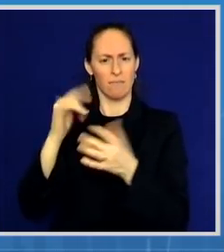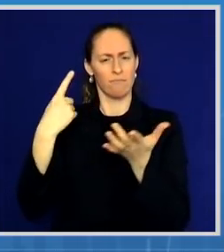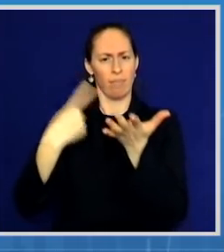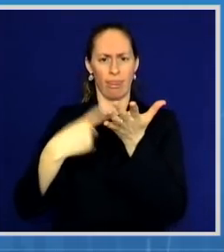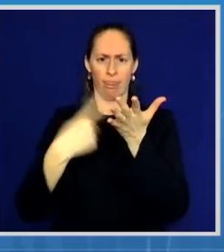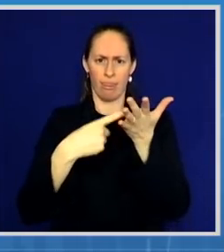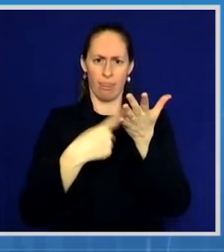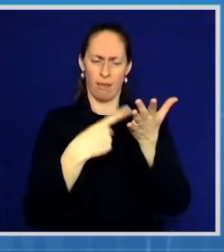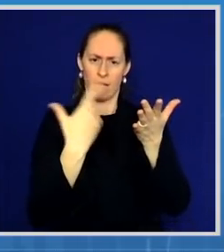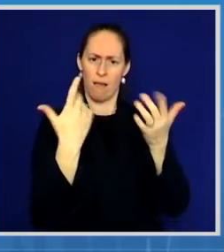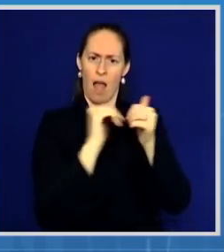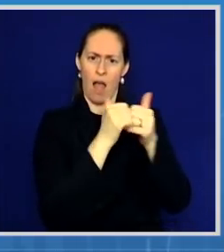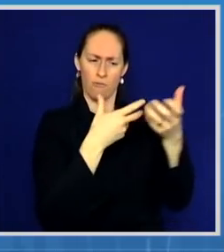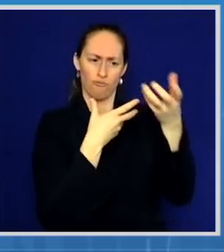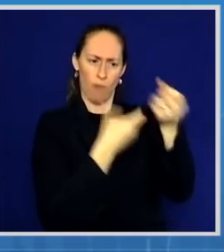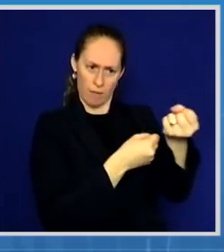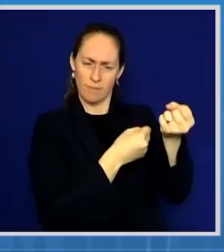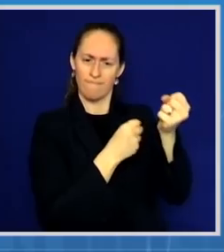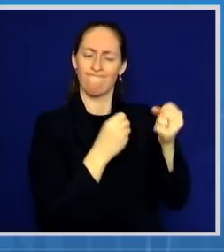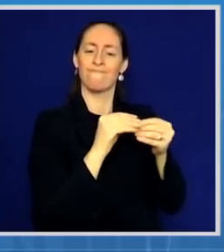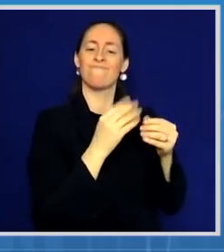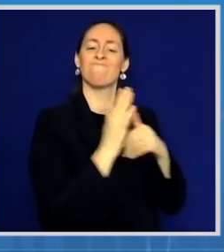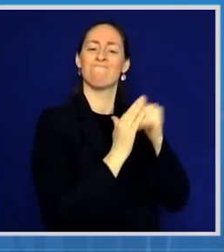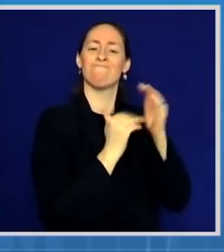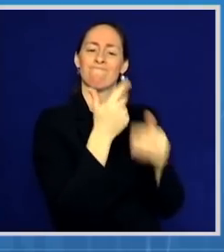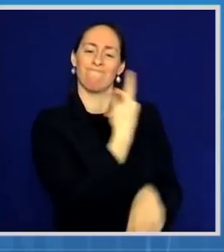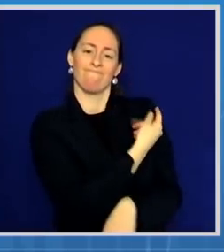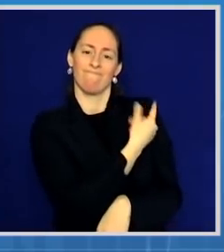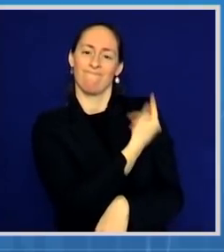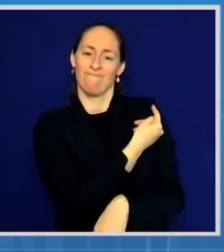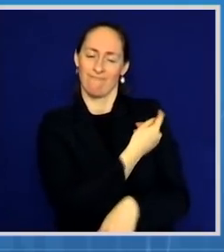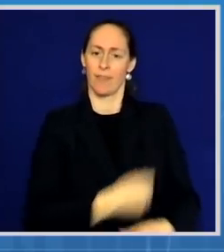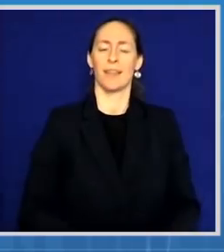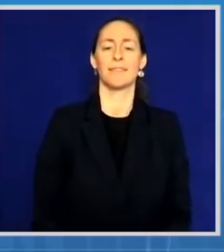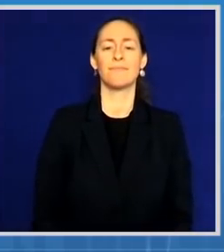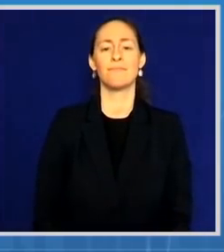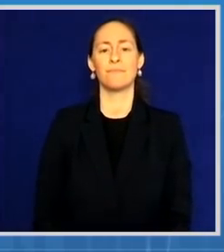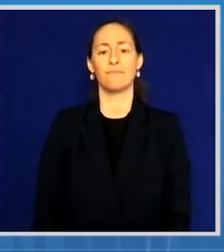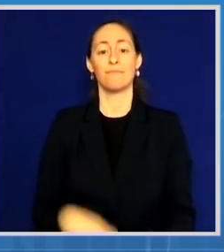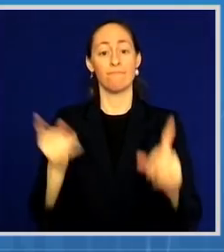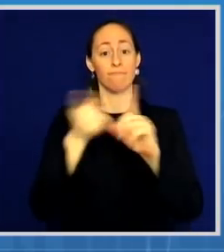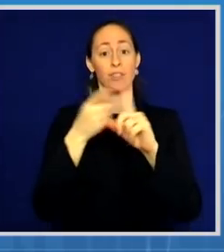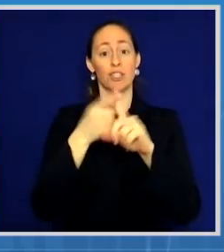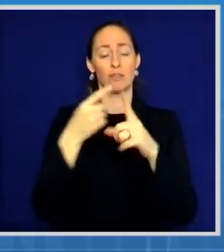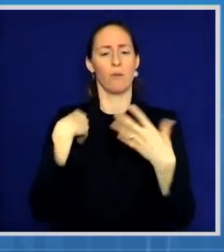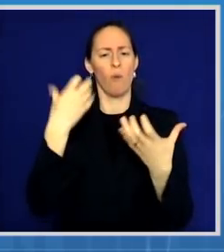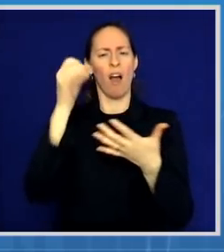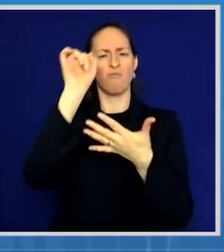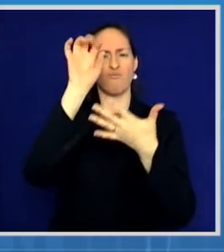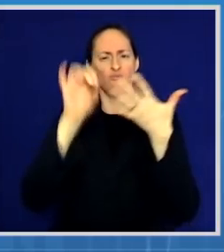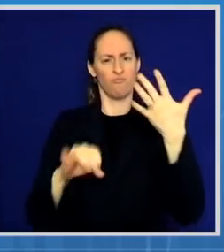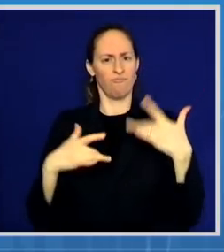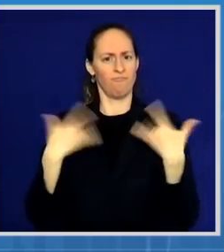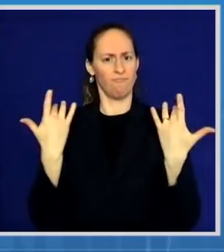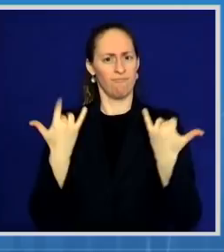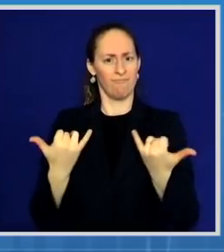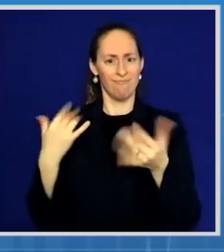First, I want to start by recapping what we've accomplished in the first 100 days through our whole of government response